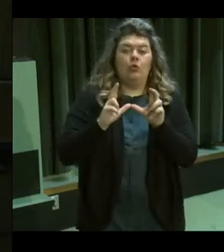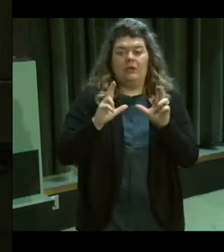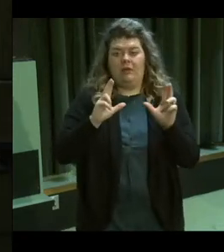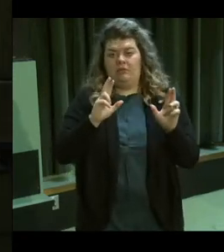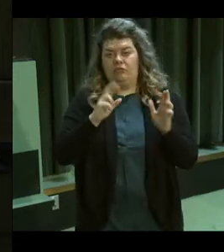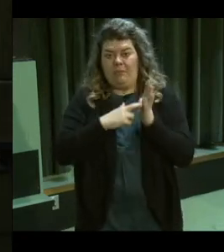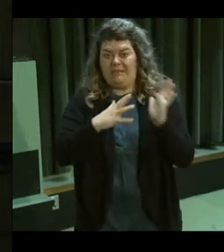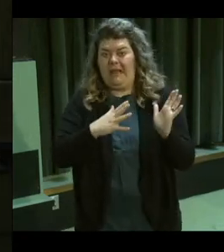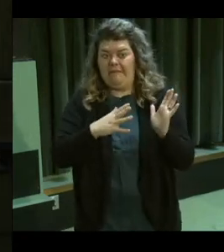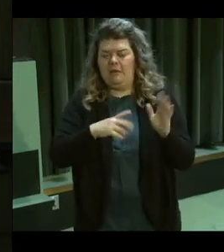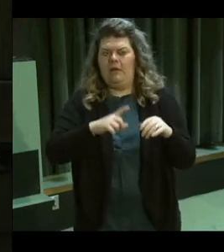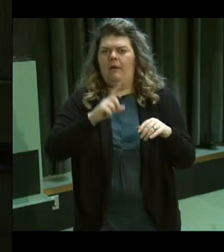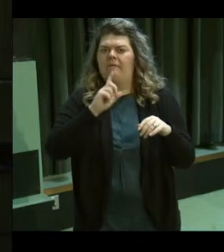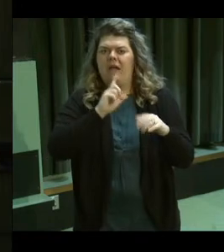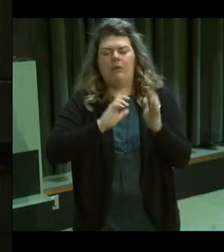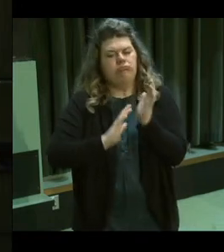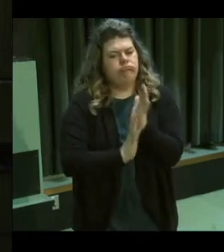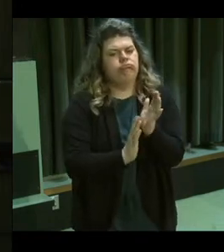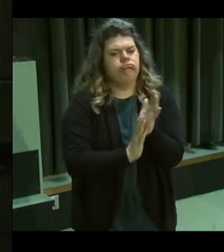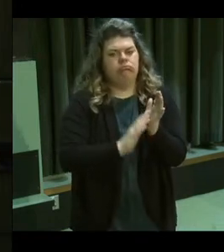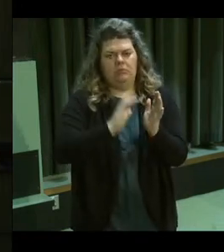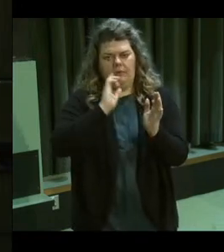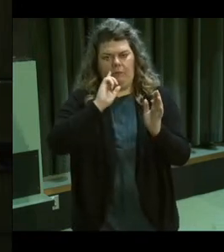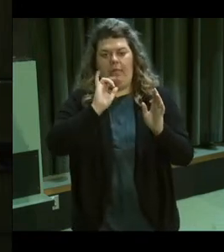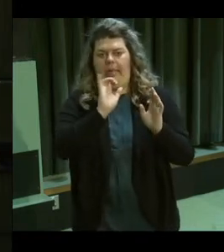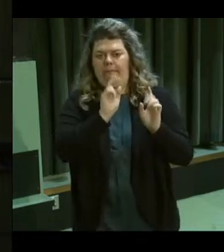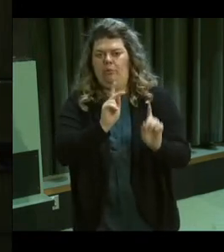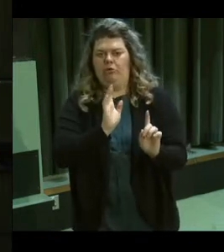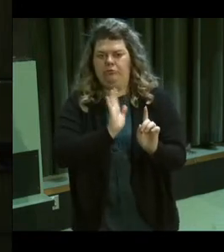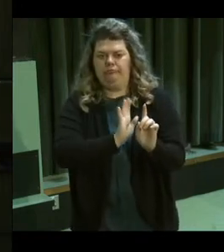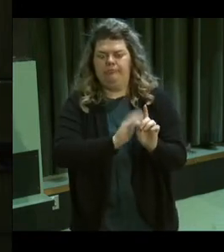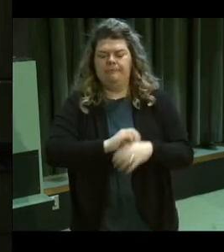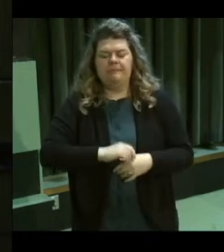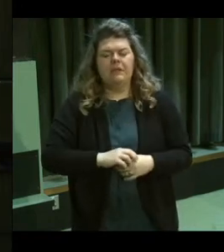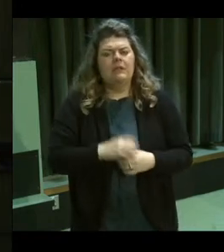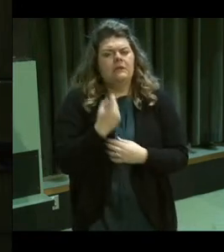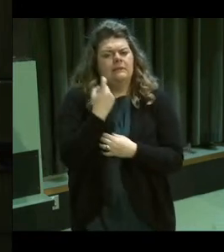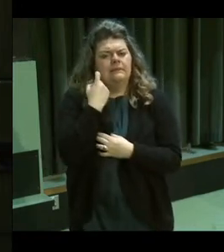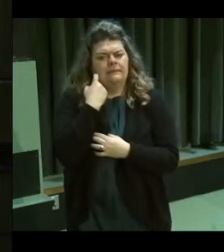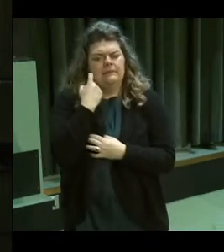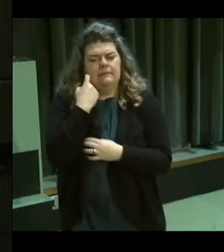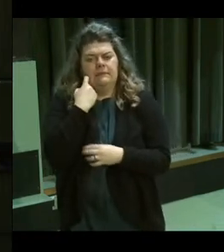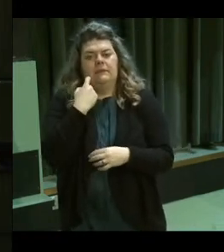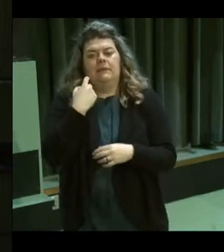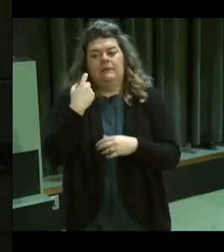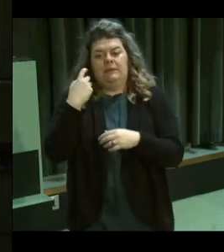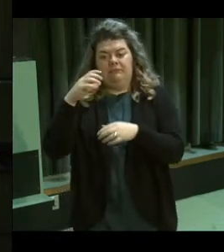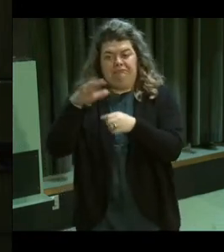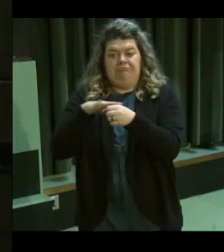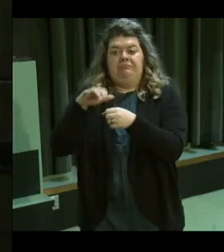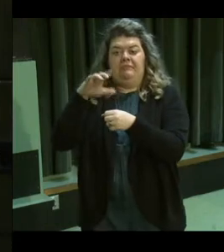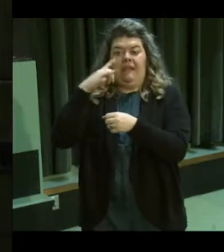representative. It is very commendable for them to do that,